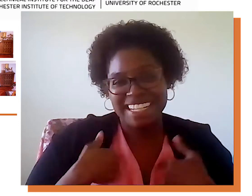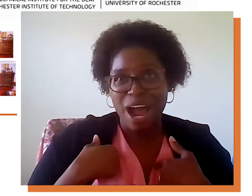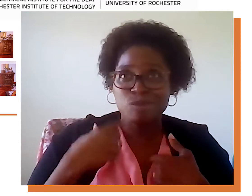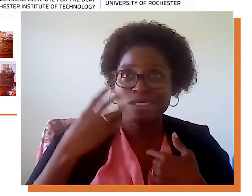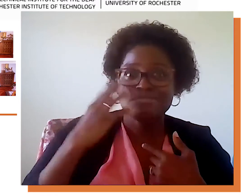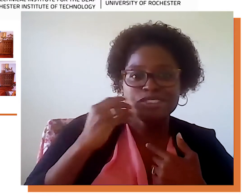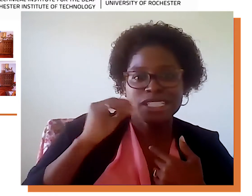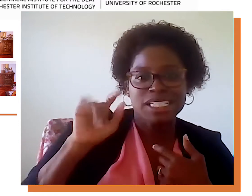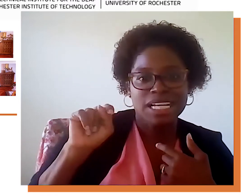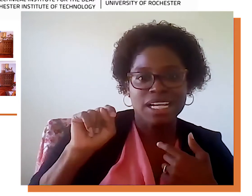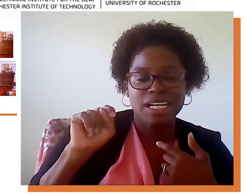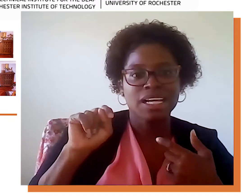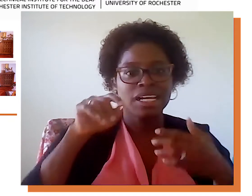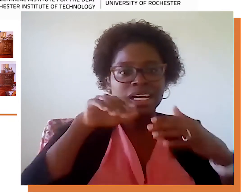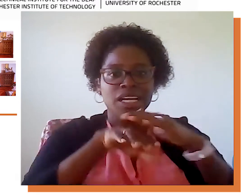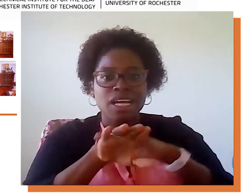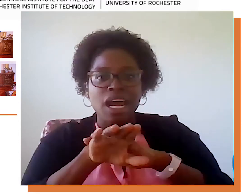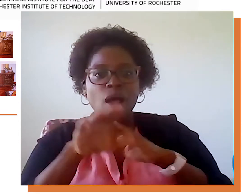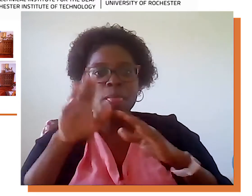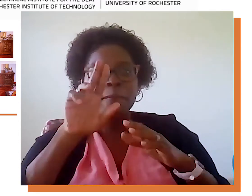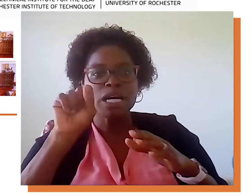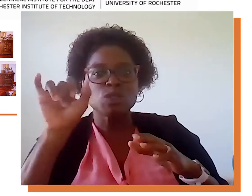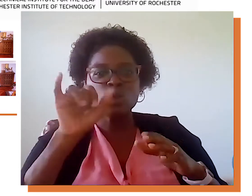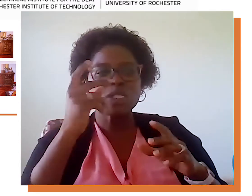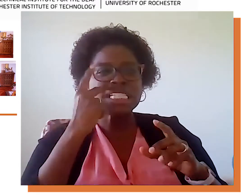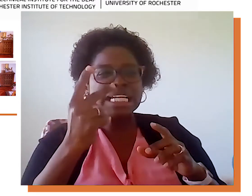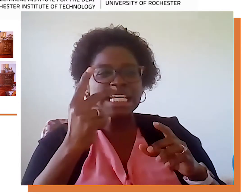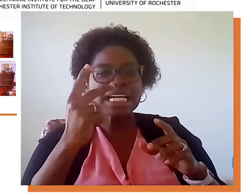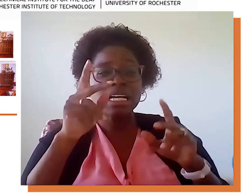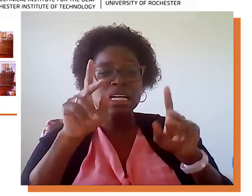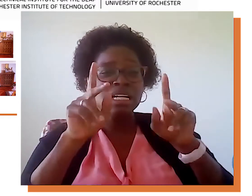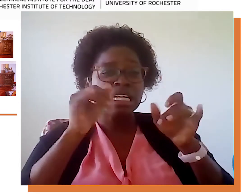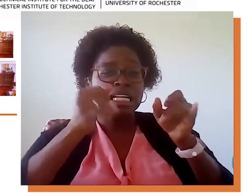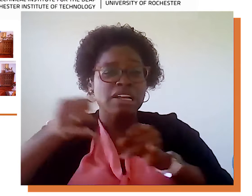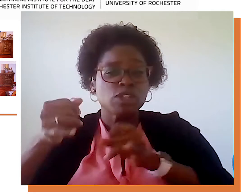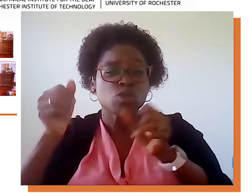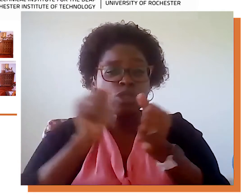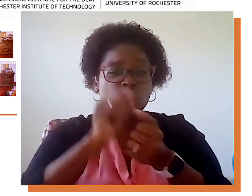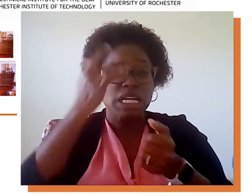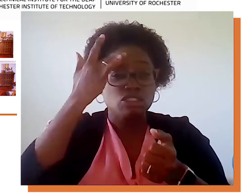I experienced being the brunt of all of those "short bus" jokes.